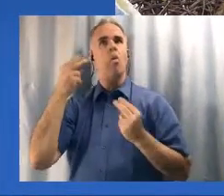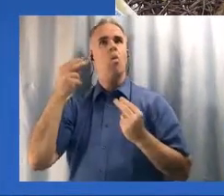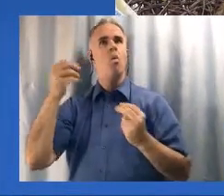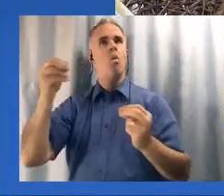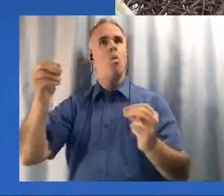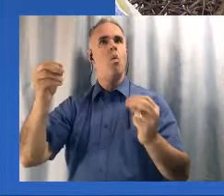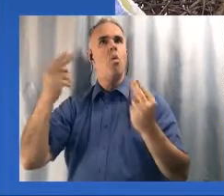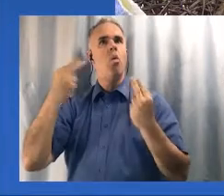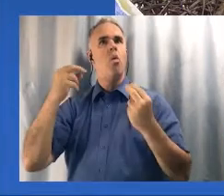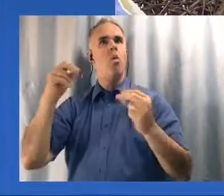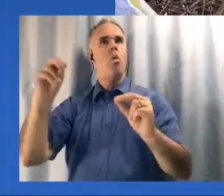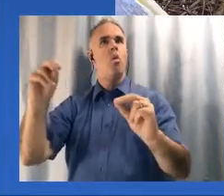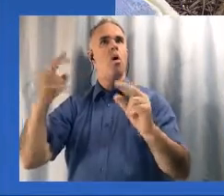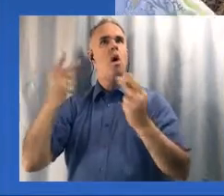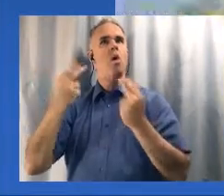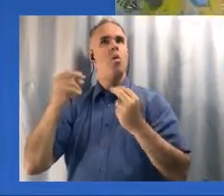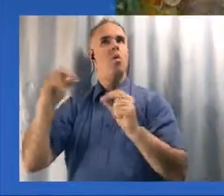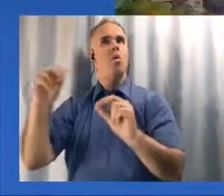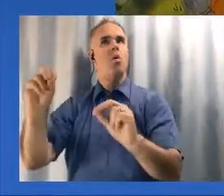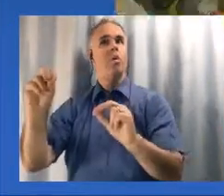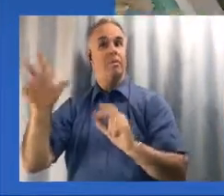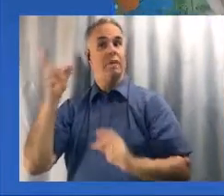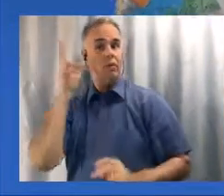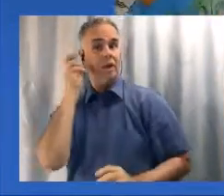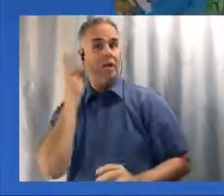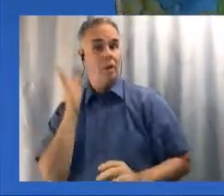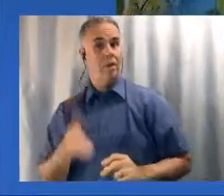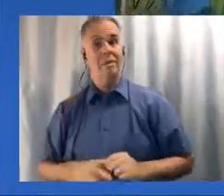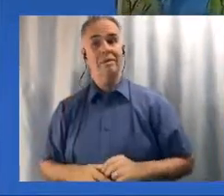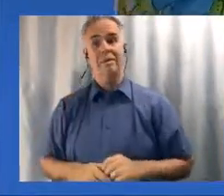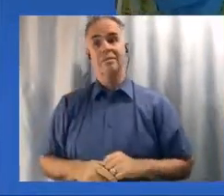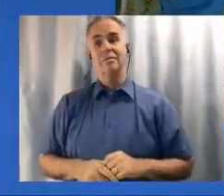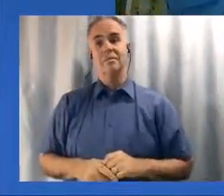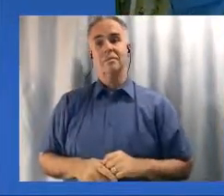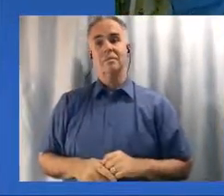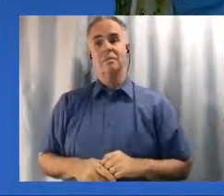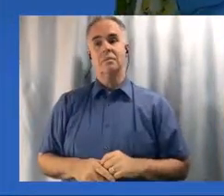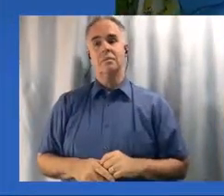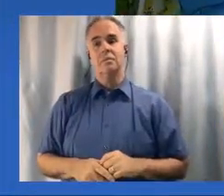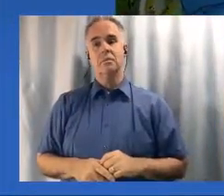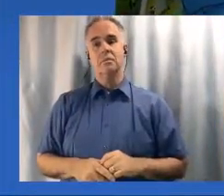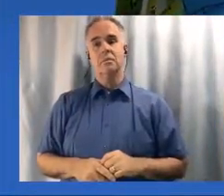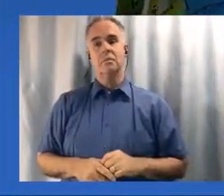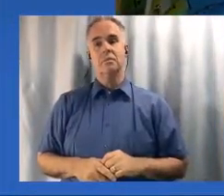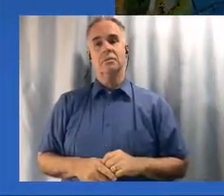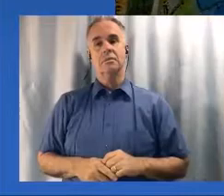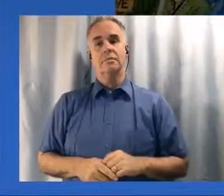You might hear the sound of an owl. "HOOOooo...HOOOoo.."